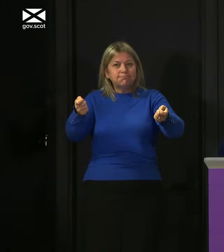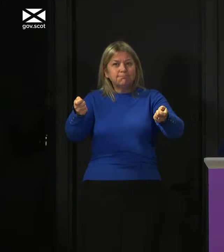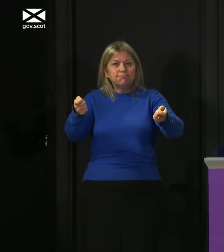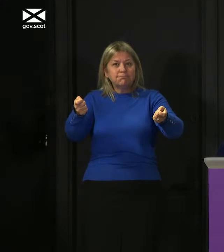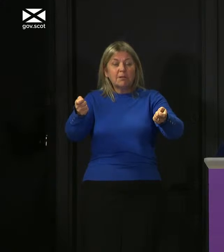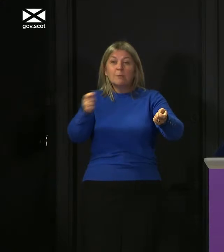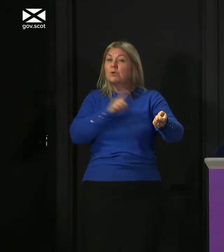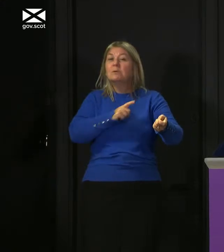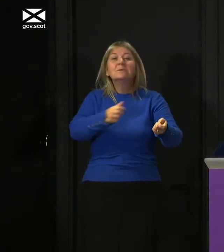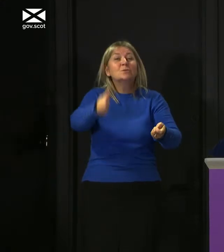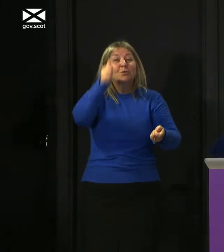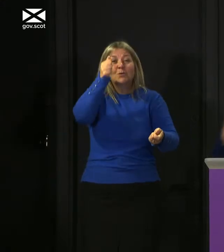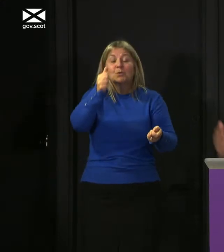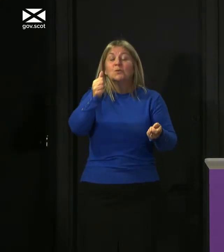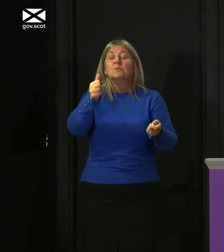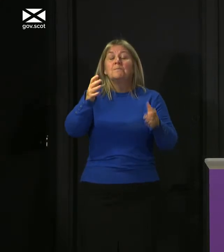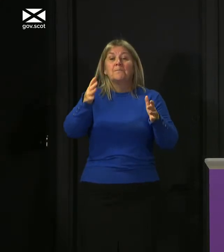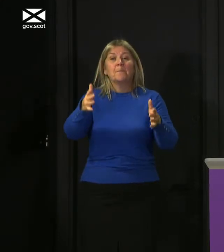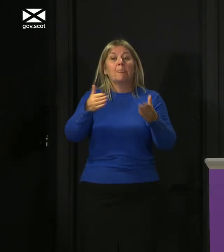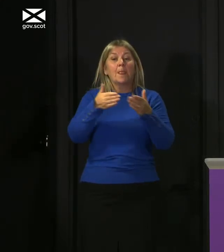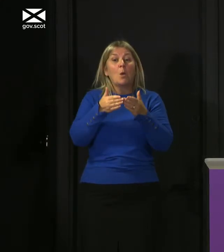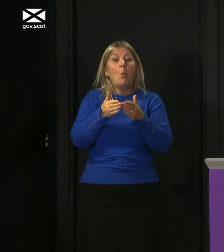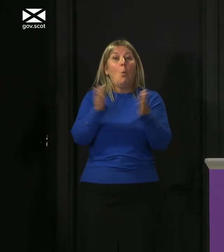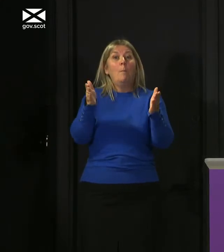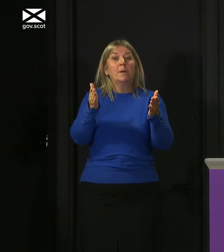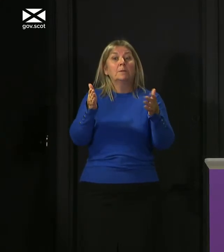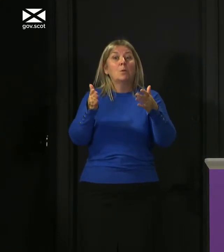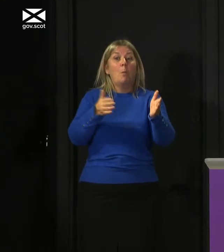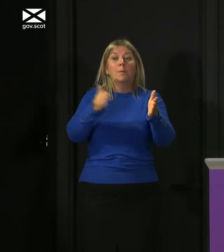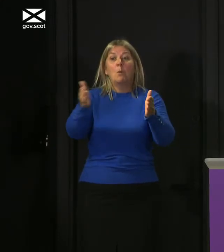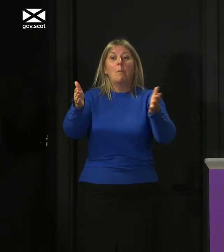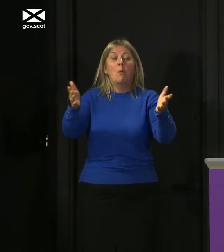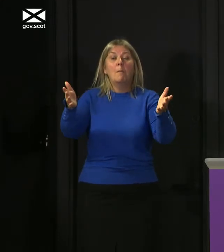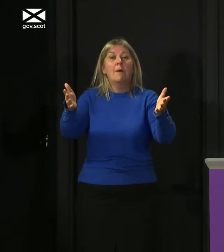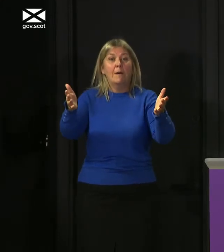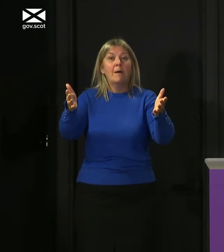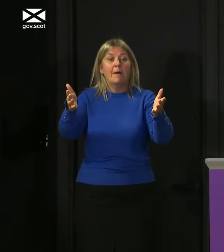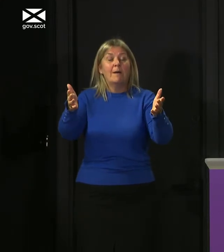up again, it would start to circulate. And an R number, correct me if I'm wrong here Gregor,